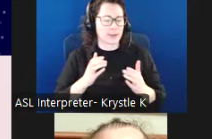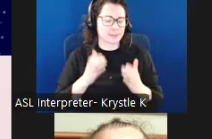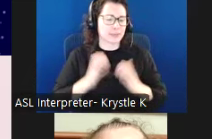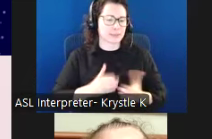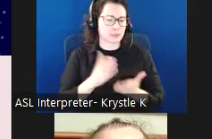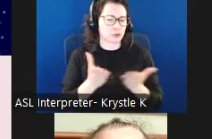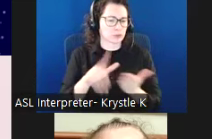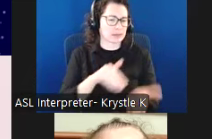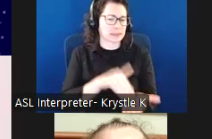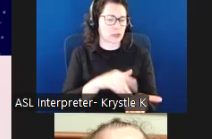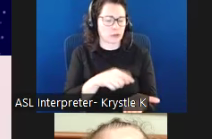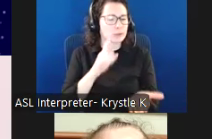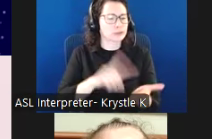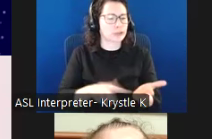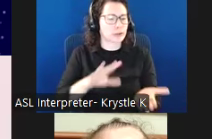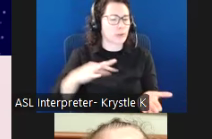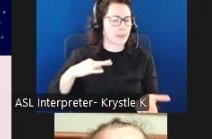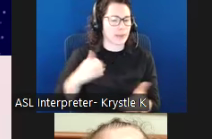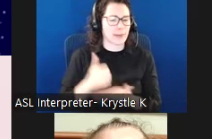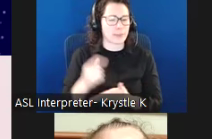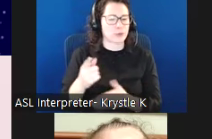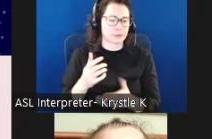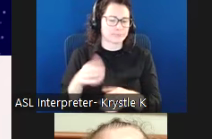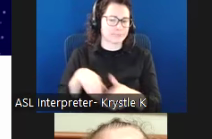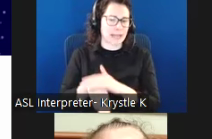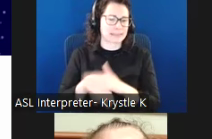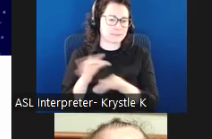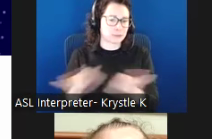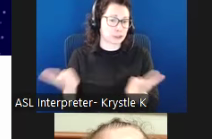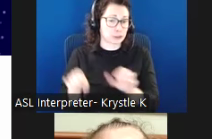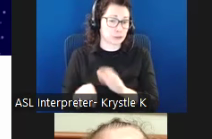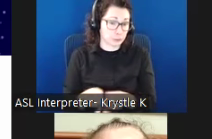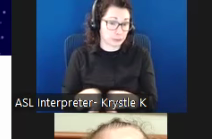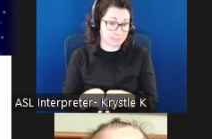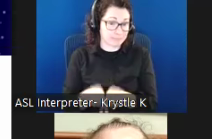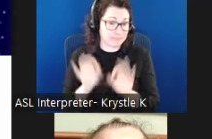eligibility um and help you access your free shoes.